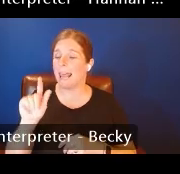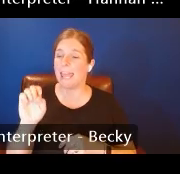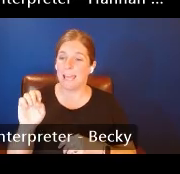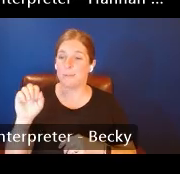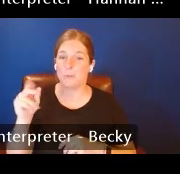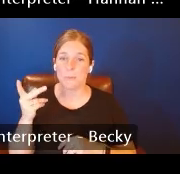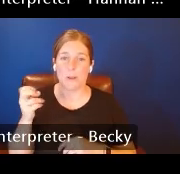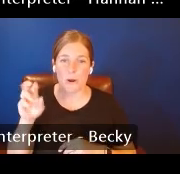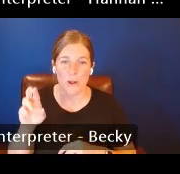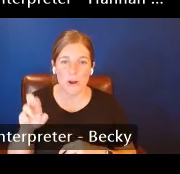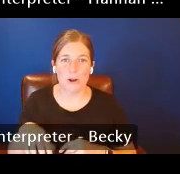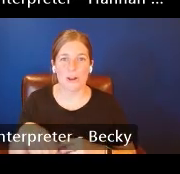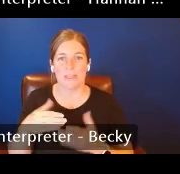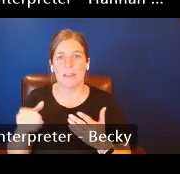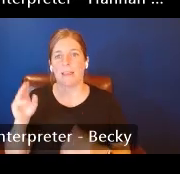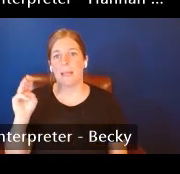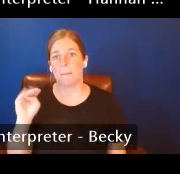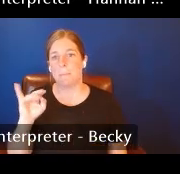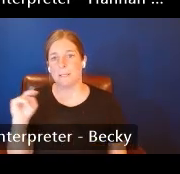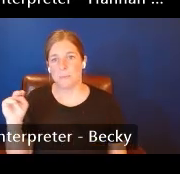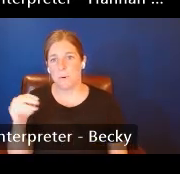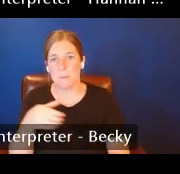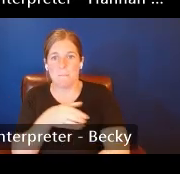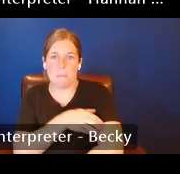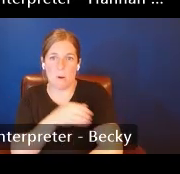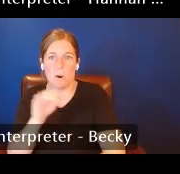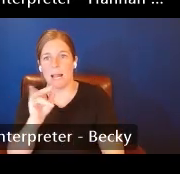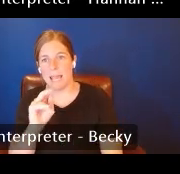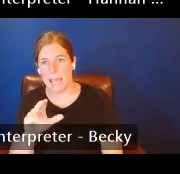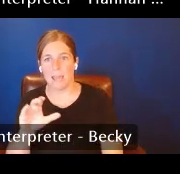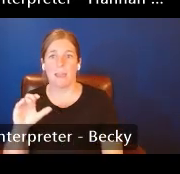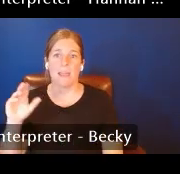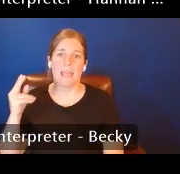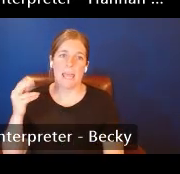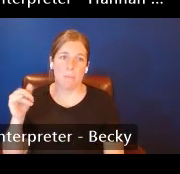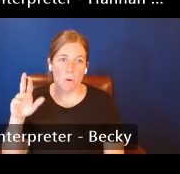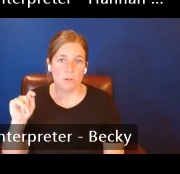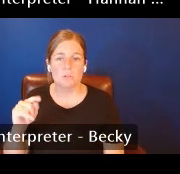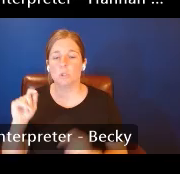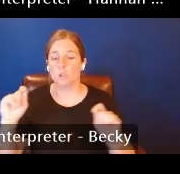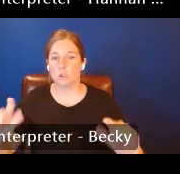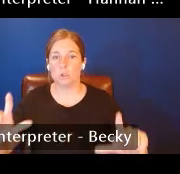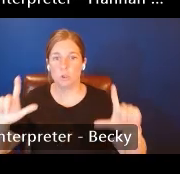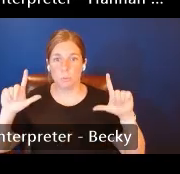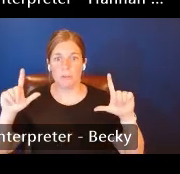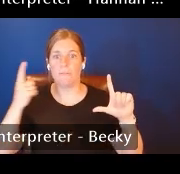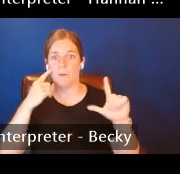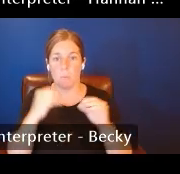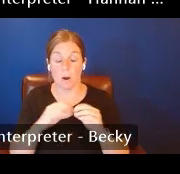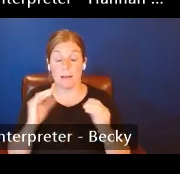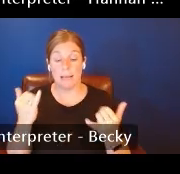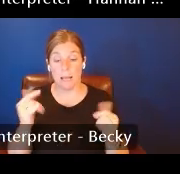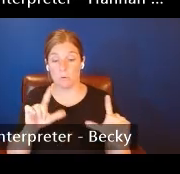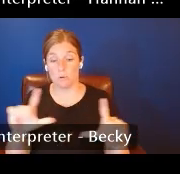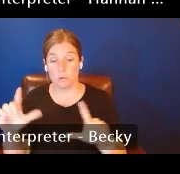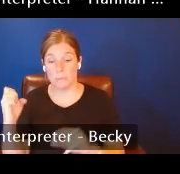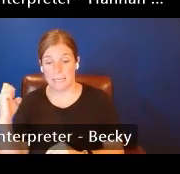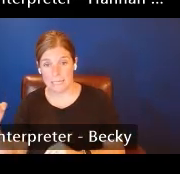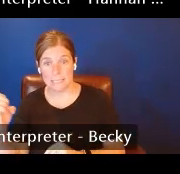Minnesota Power Incorporated dash Hibbard Rene dot, dot, dot. Zoom in for additional permits. You are panning east. Duluth, Hermantown, Lake Superior, St. Louis County.